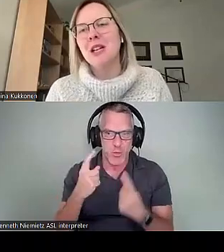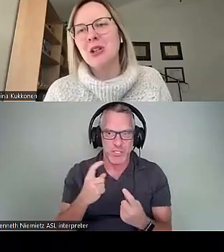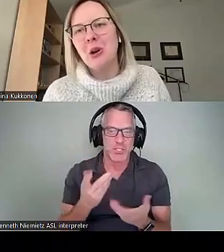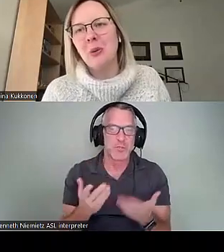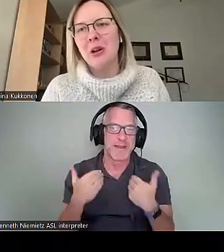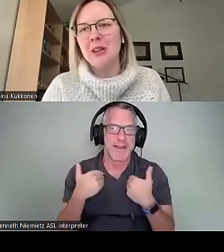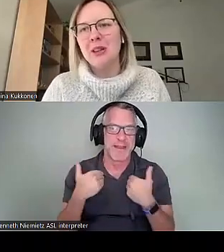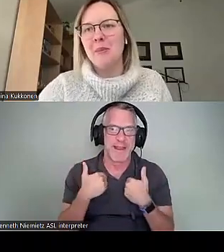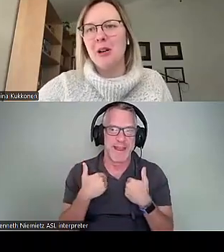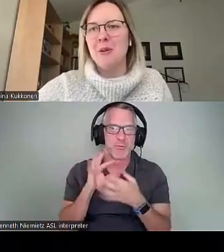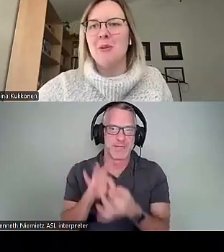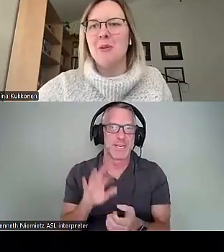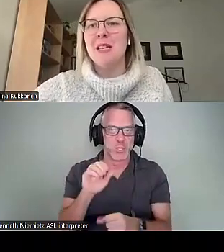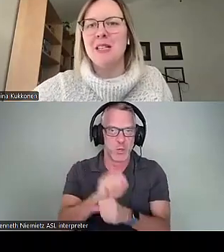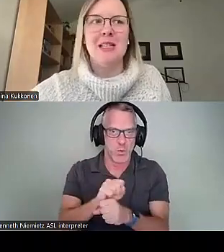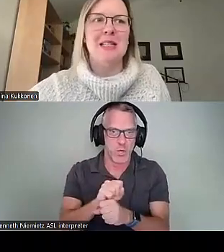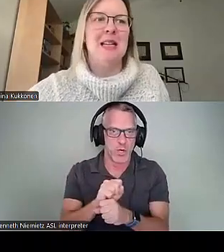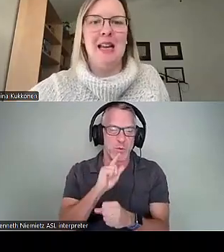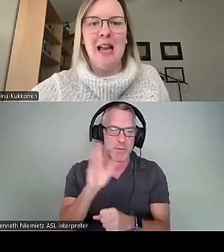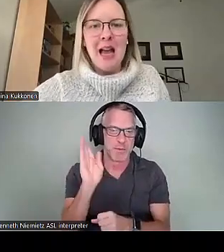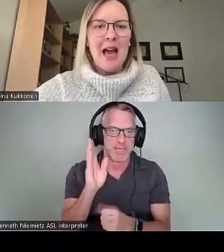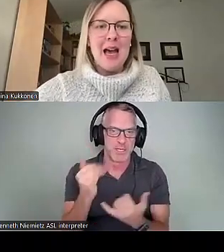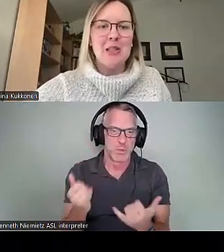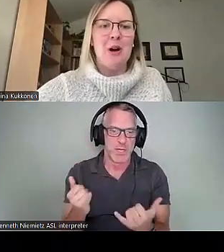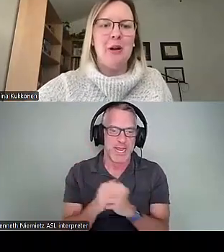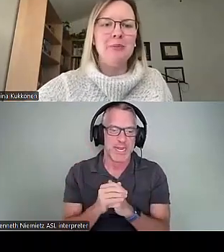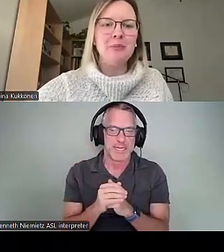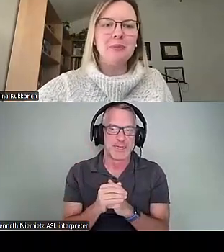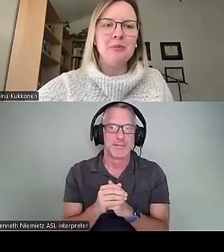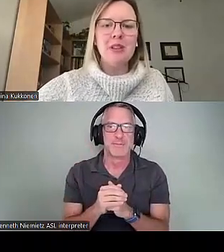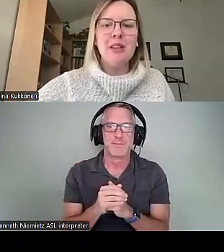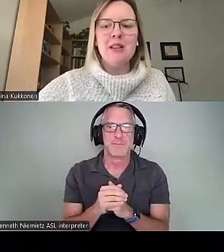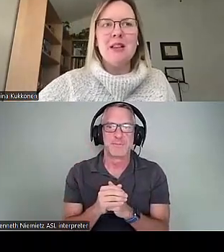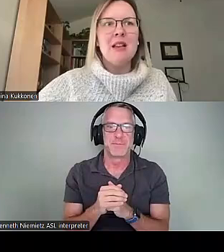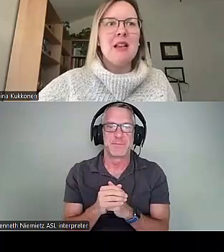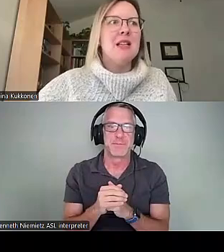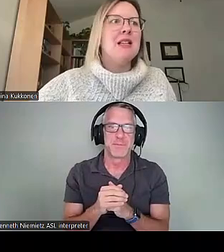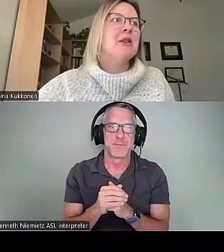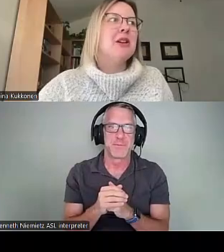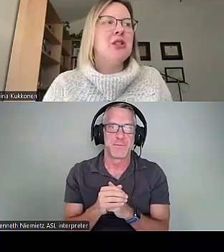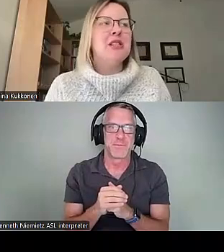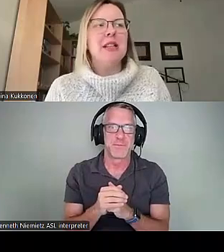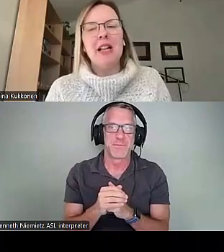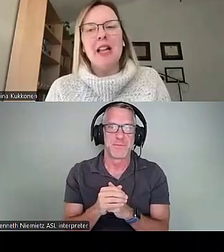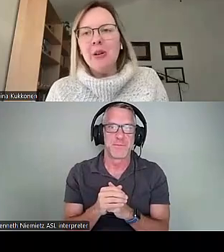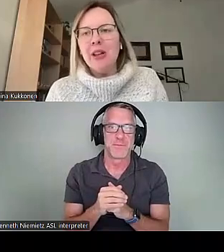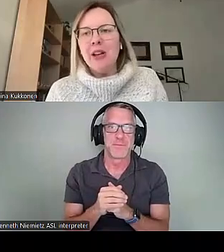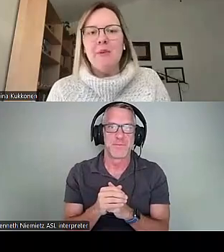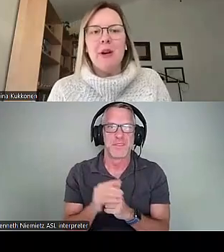to her work that I'm going to be presenting today as well. Here's just a little outline of what I'm